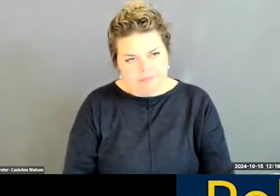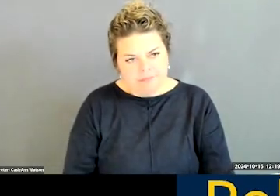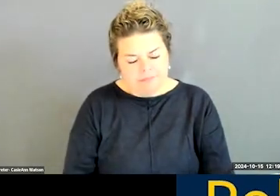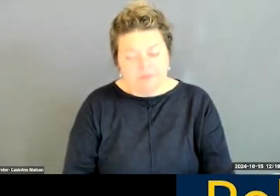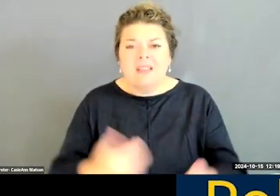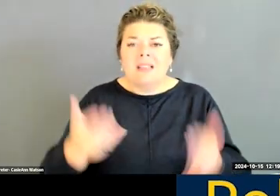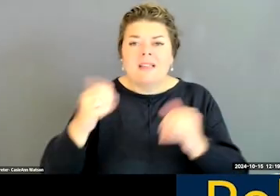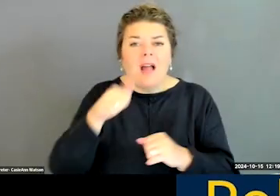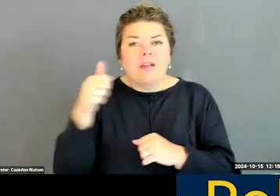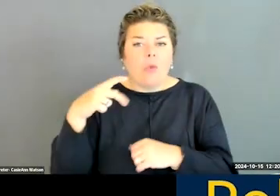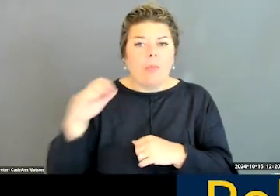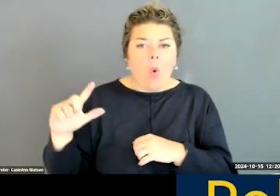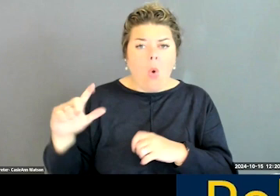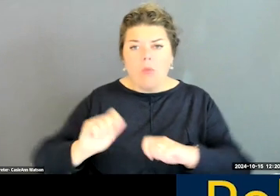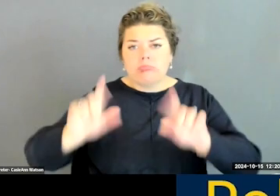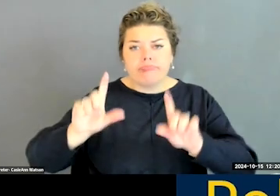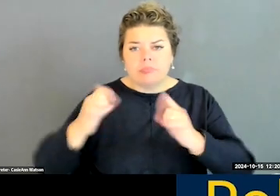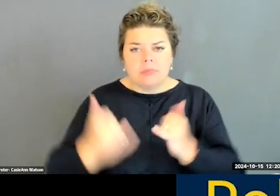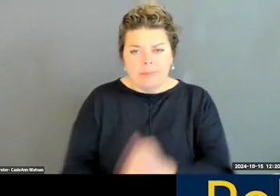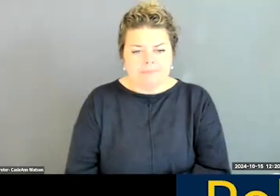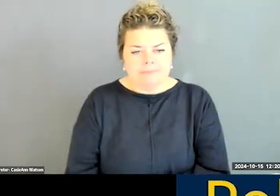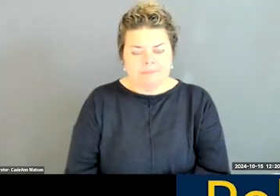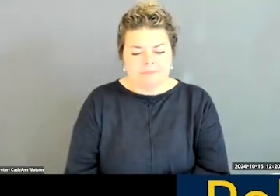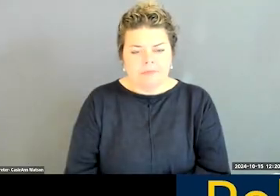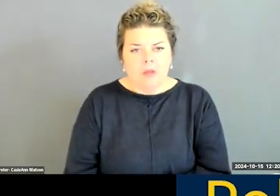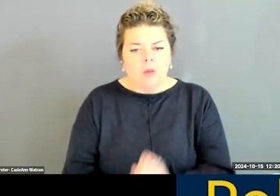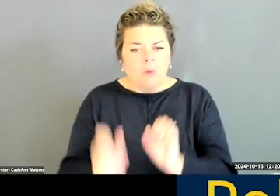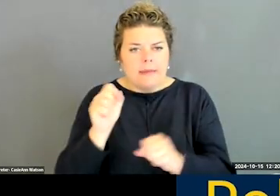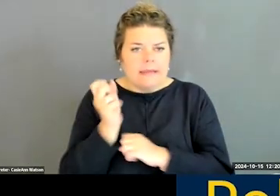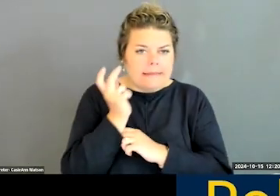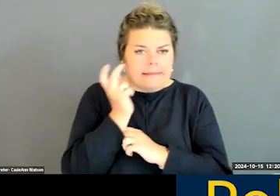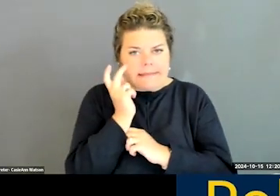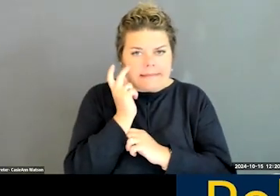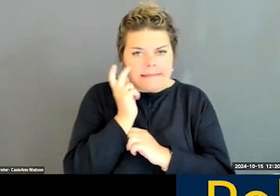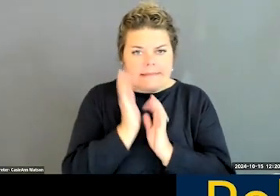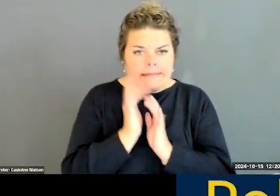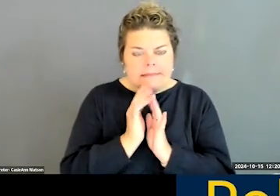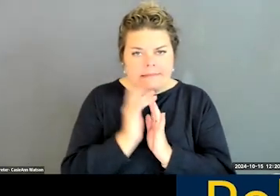I'm gonna do another quick poll here just to see. Oh, bear with me a second.